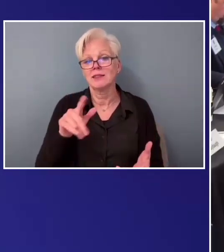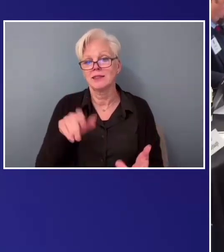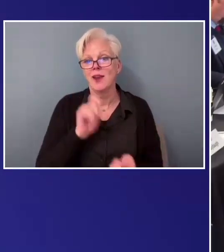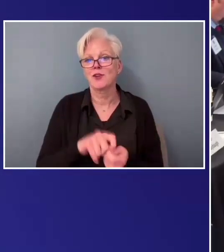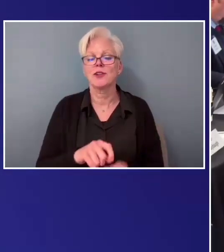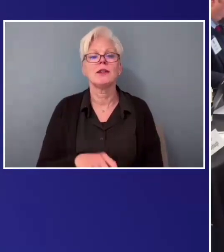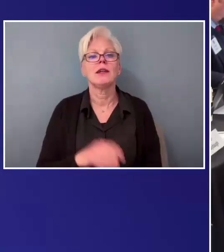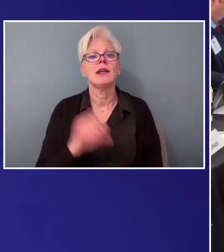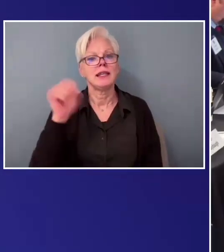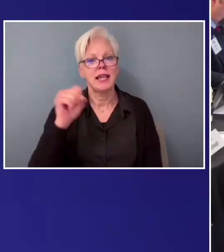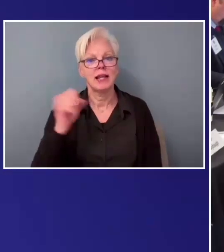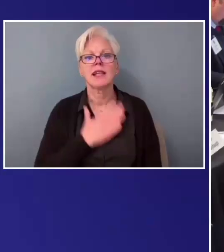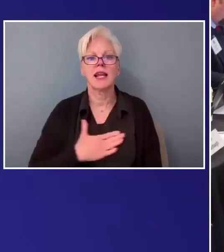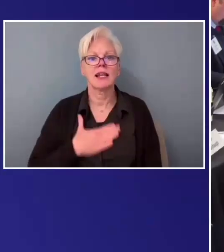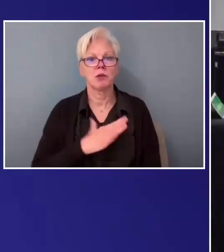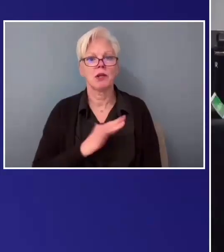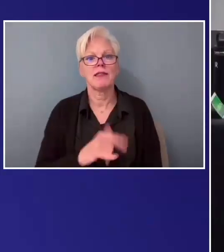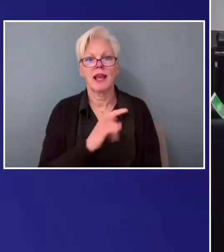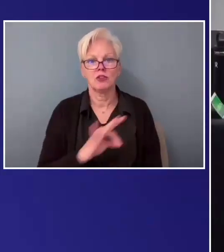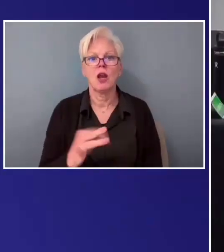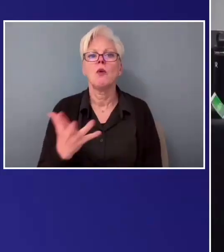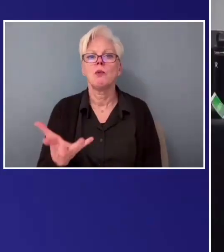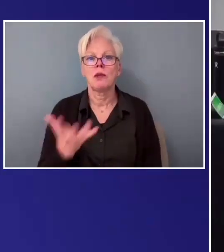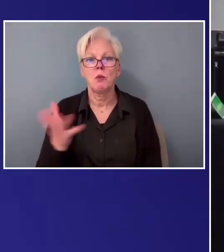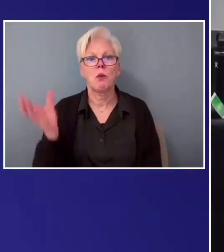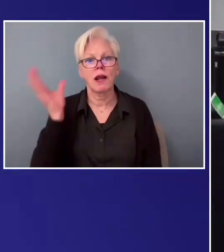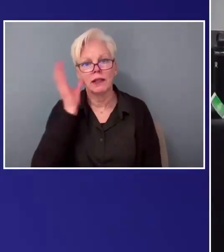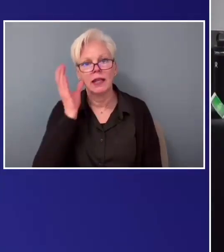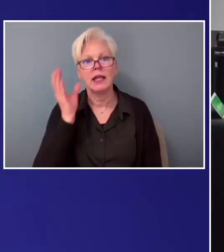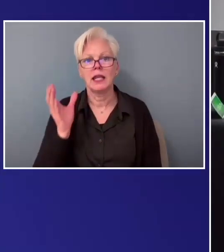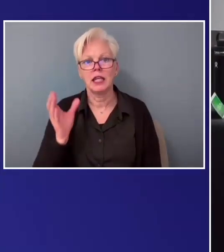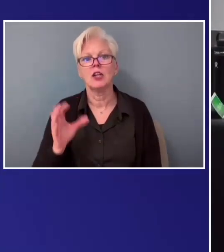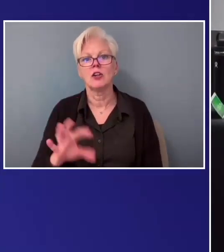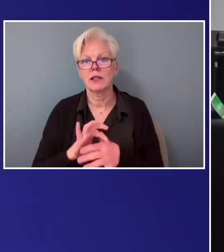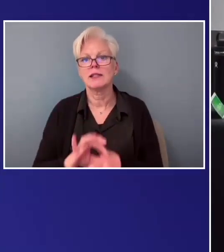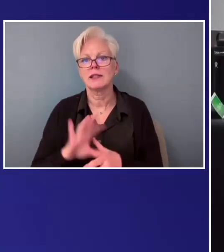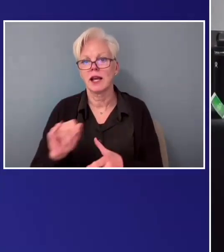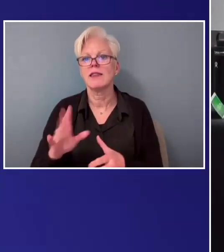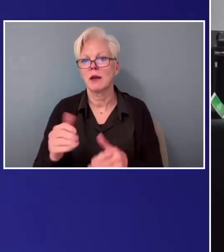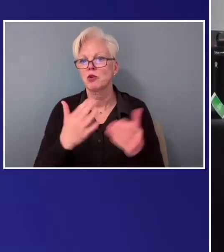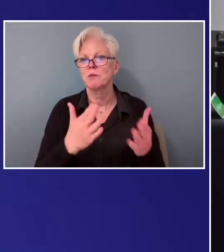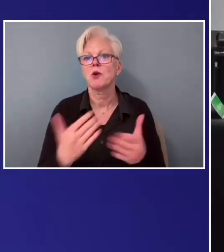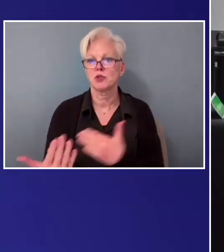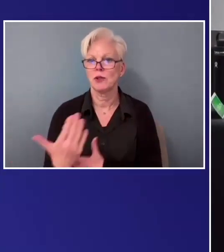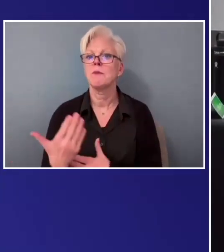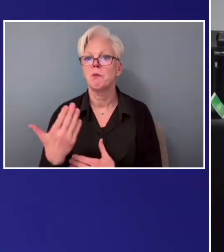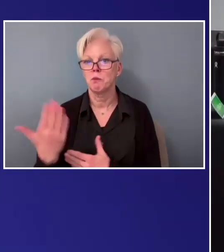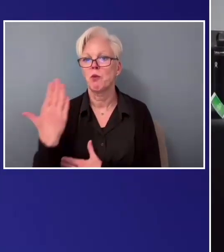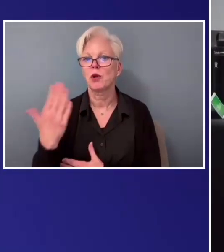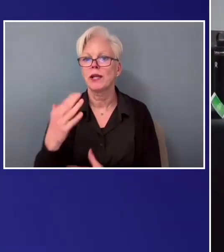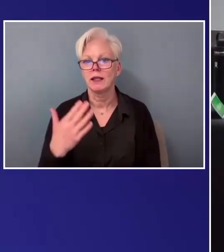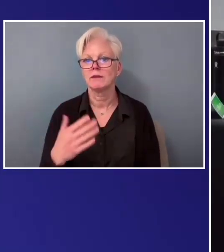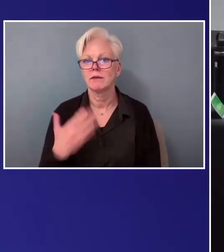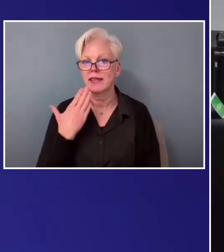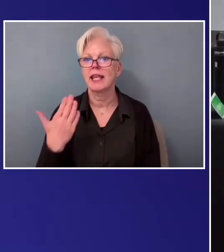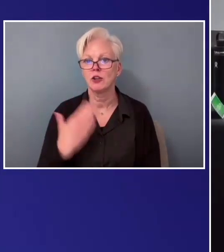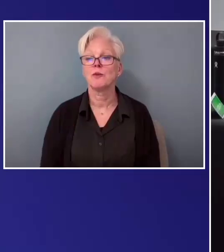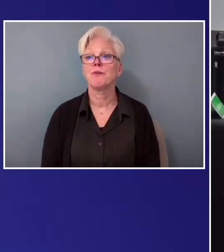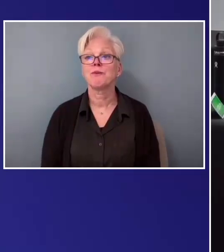Yeah. No, that's appreciated, Jeff. And we do want to hear the substance of that proposal in the morning, yeah, thank you. Aaron, please.